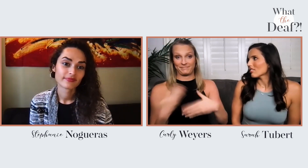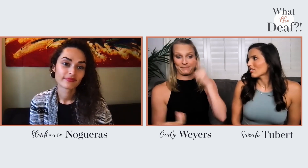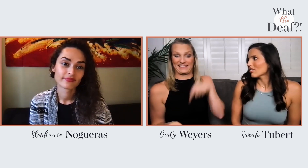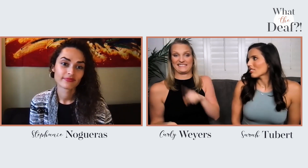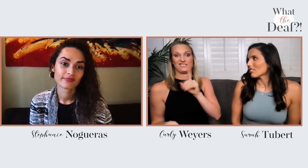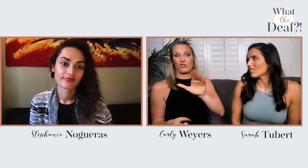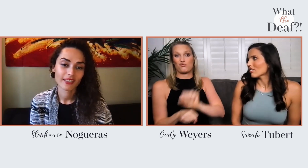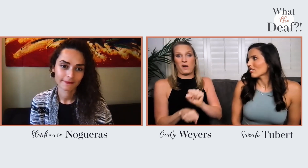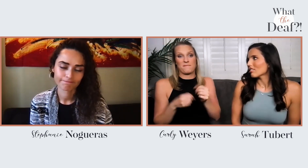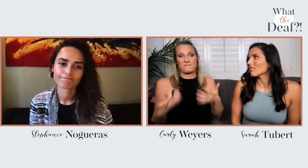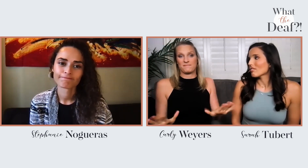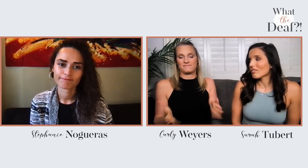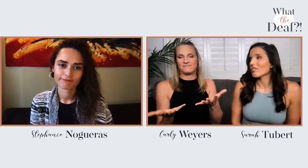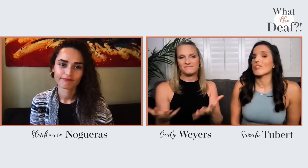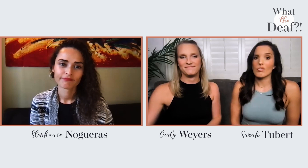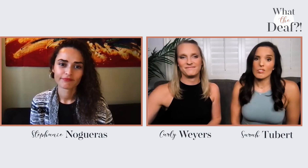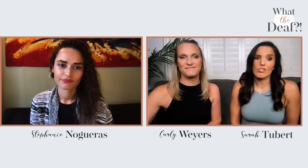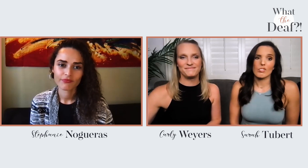or do you go ahead and just take the role because it's your job?